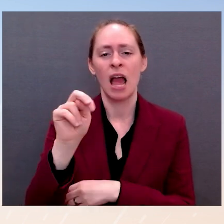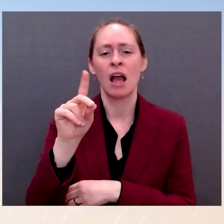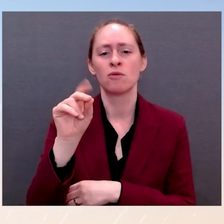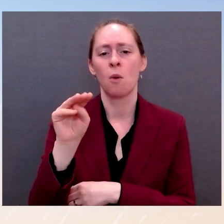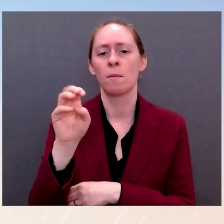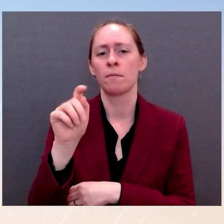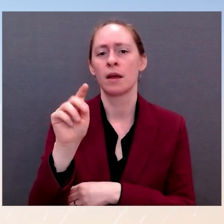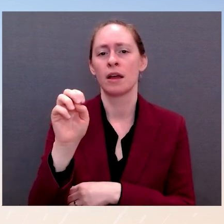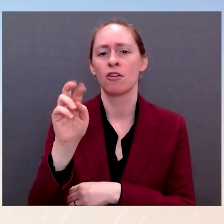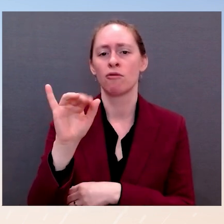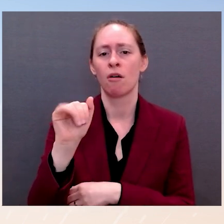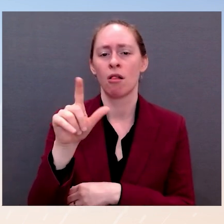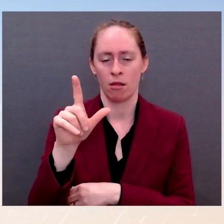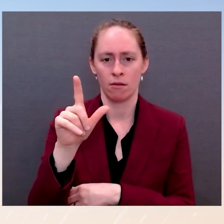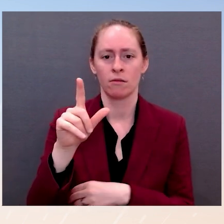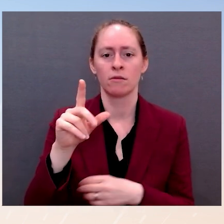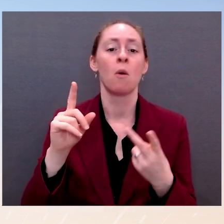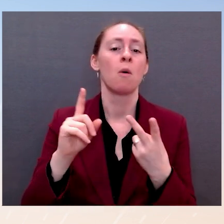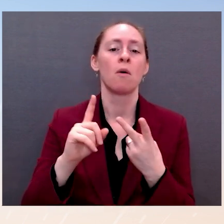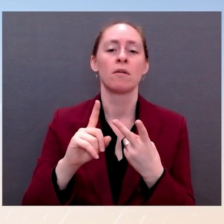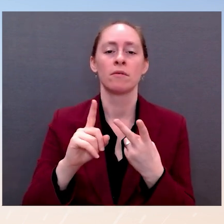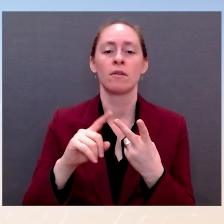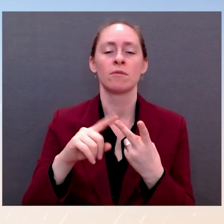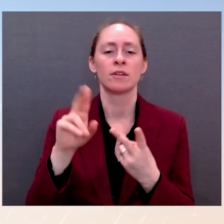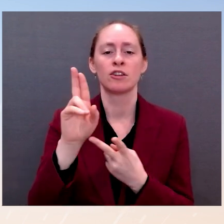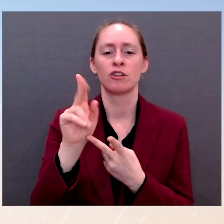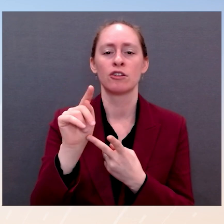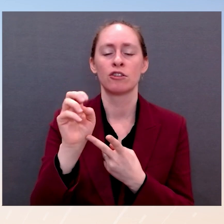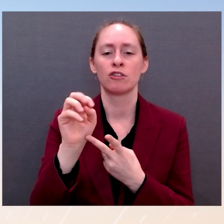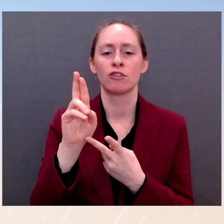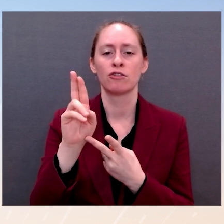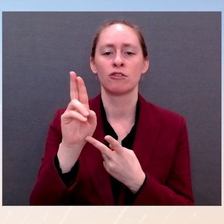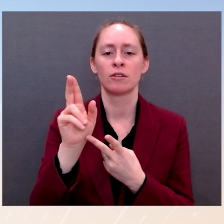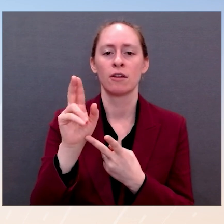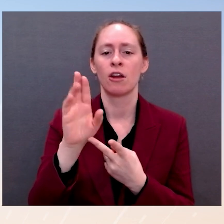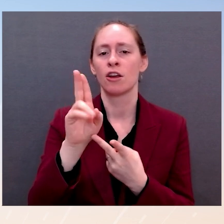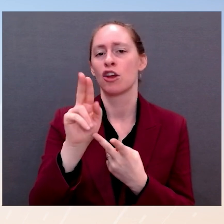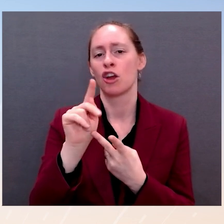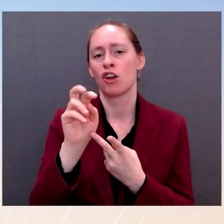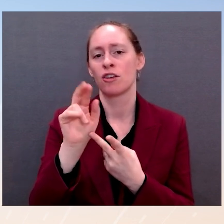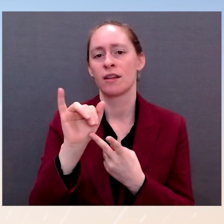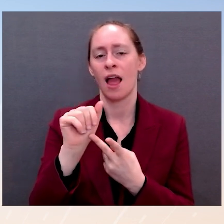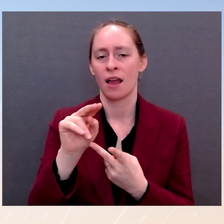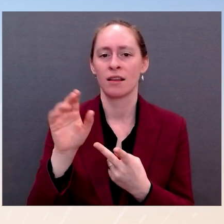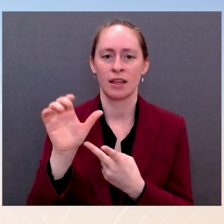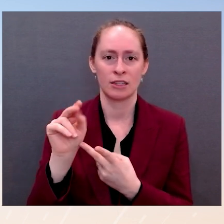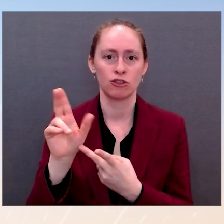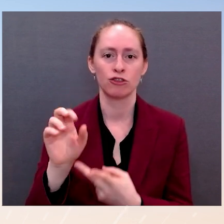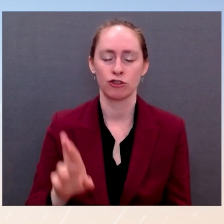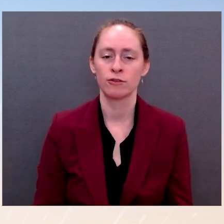which is endometrial or uterine cancer, because it is one that I think covers and addresses